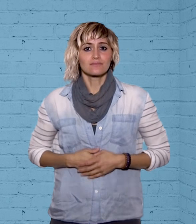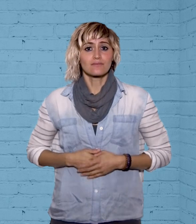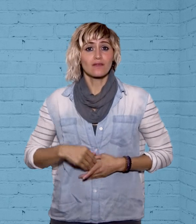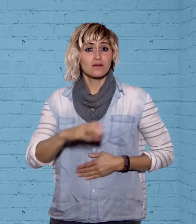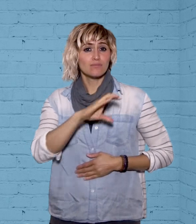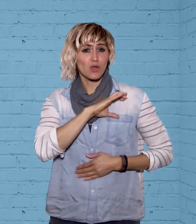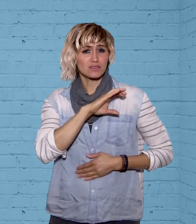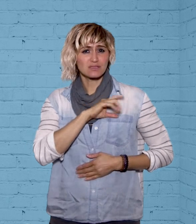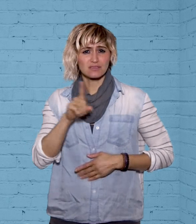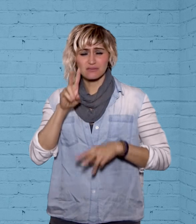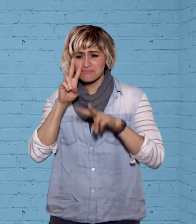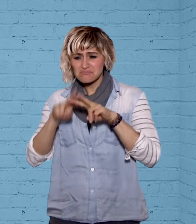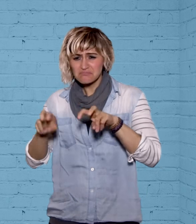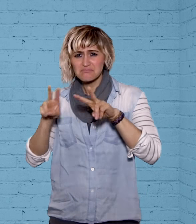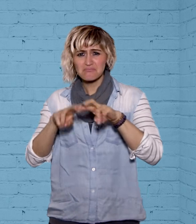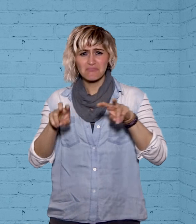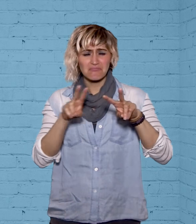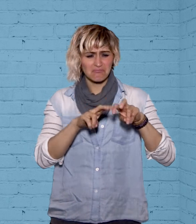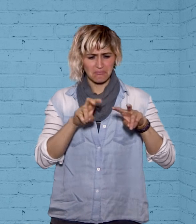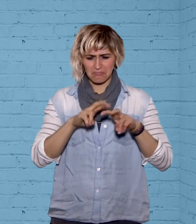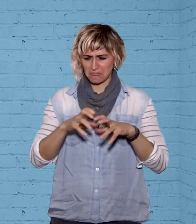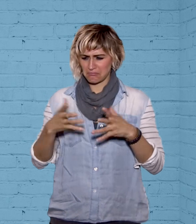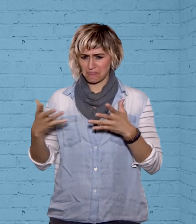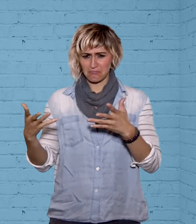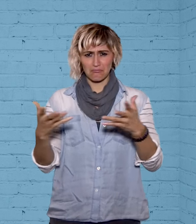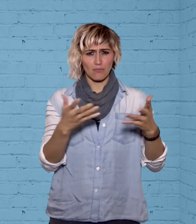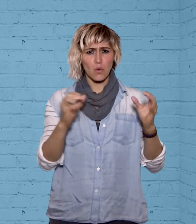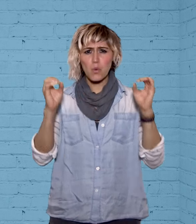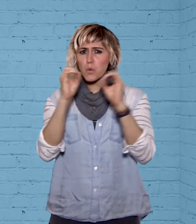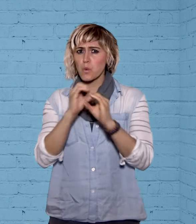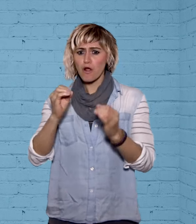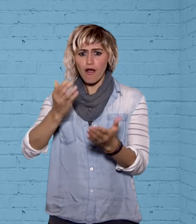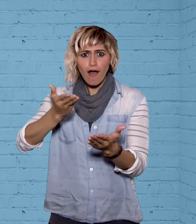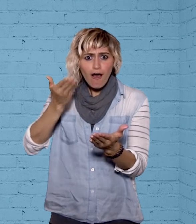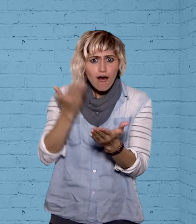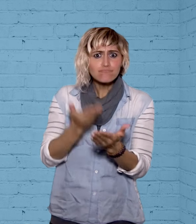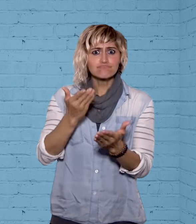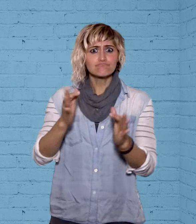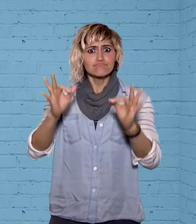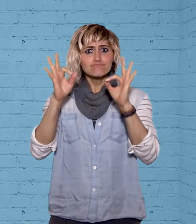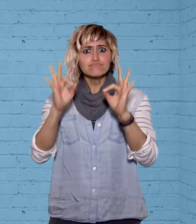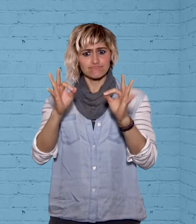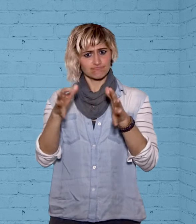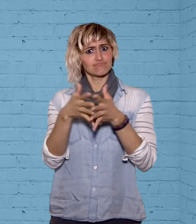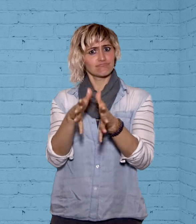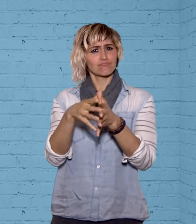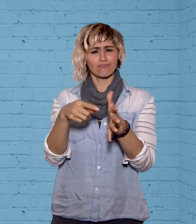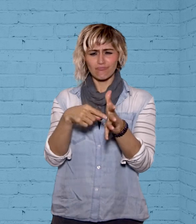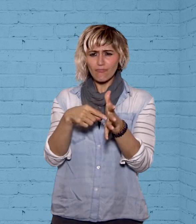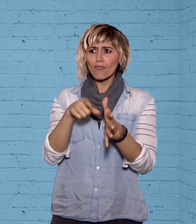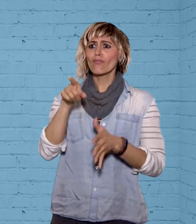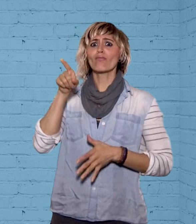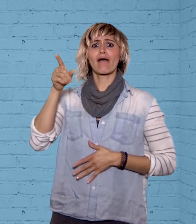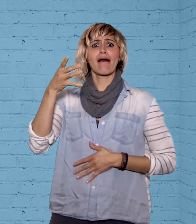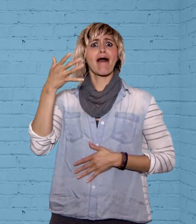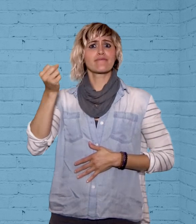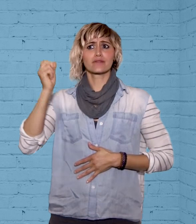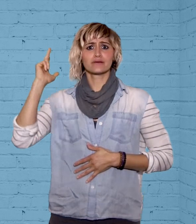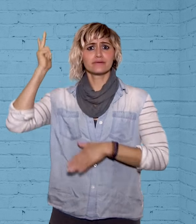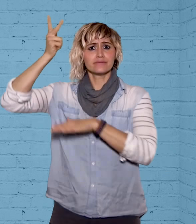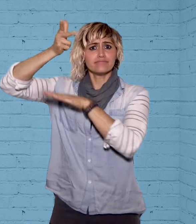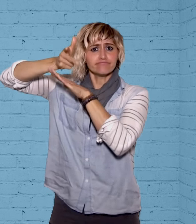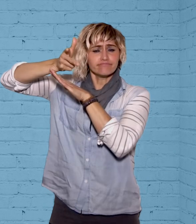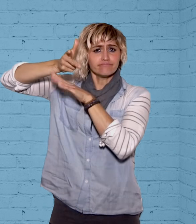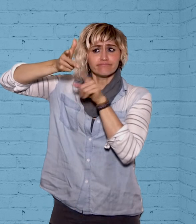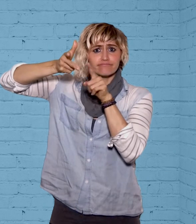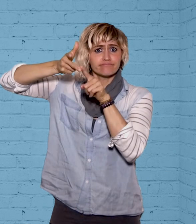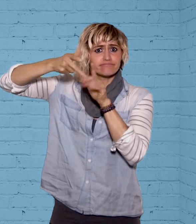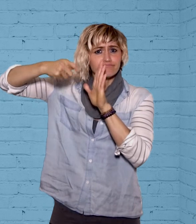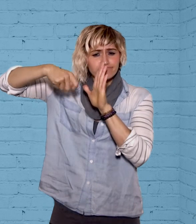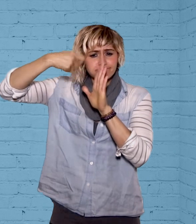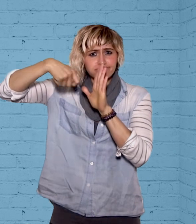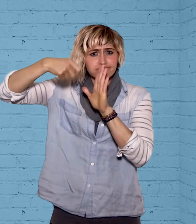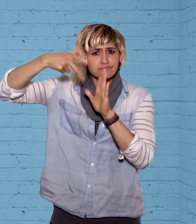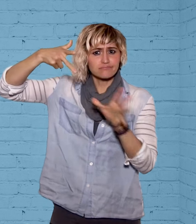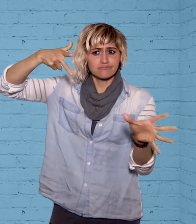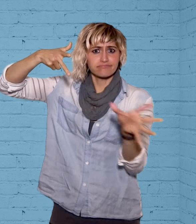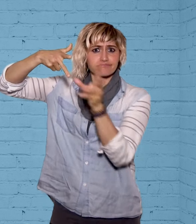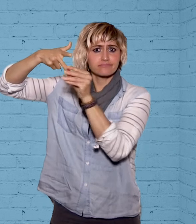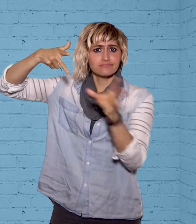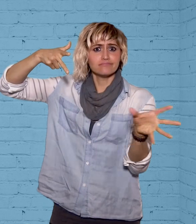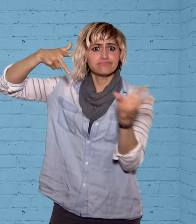busted when police found no evidence and a